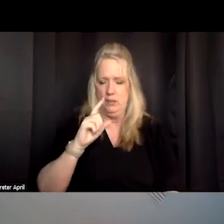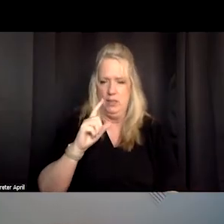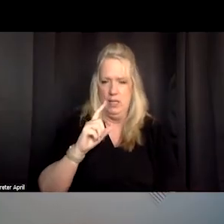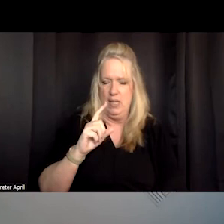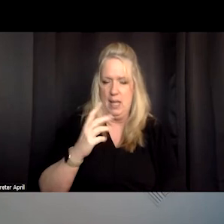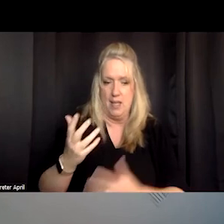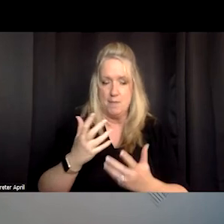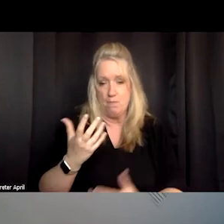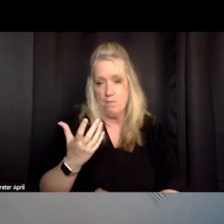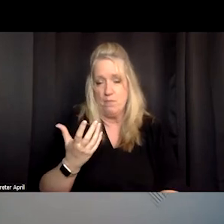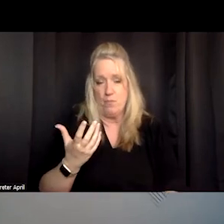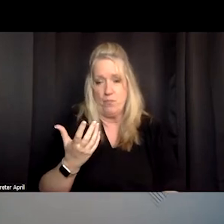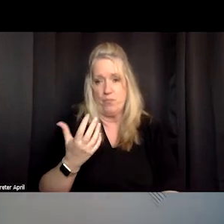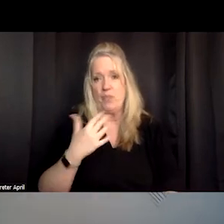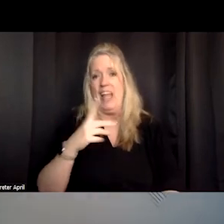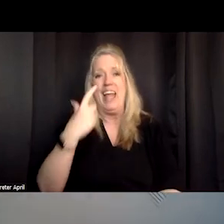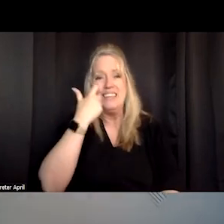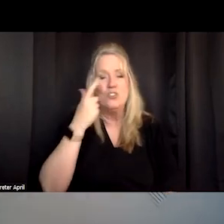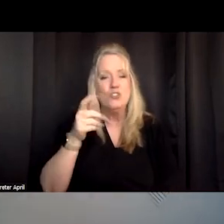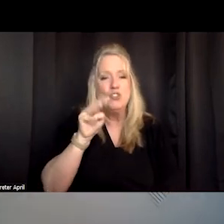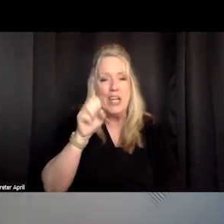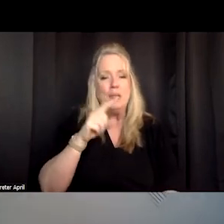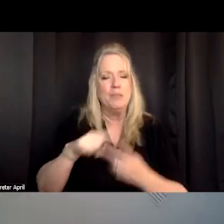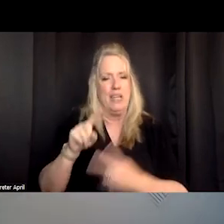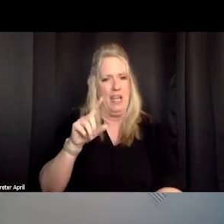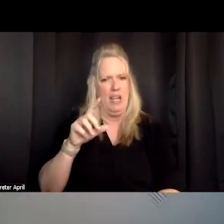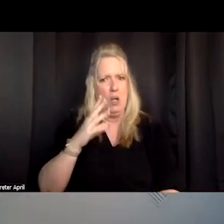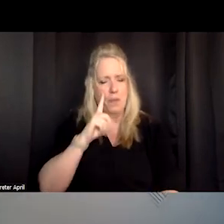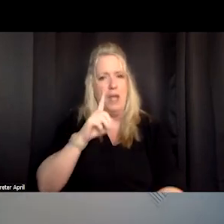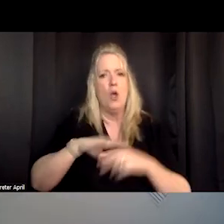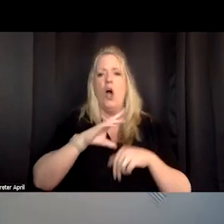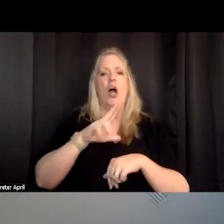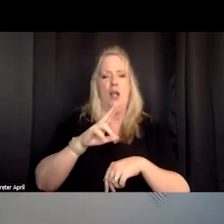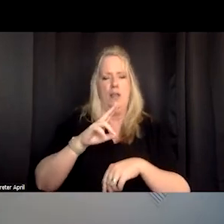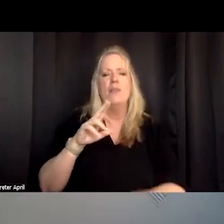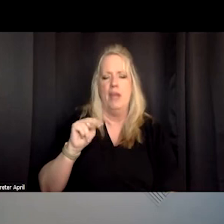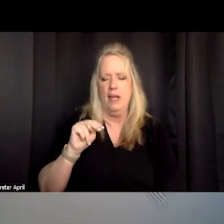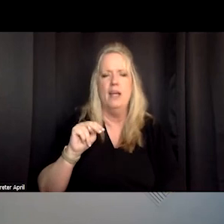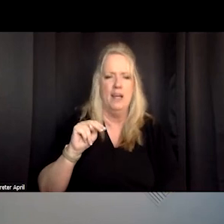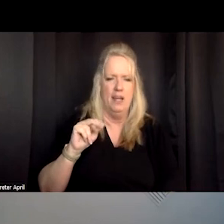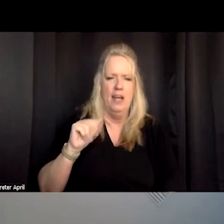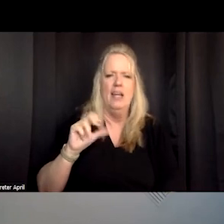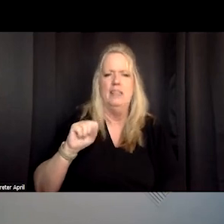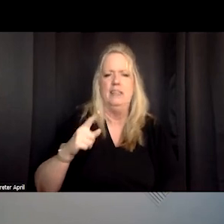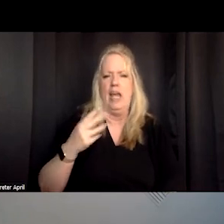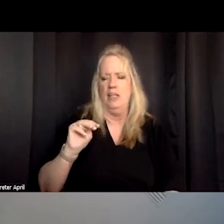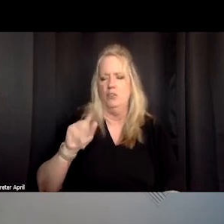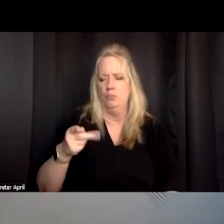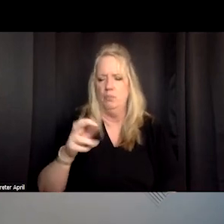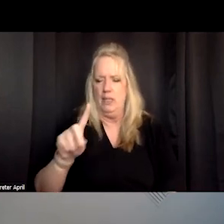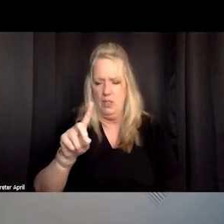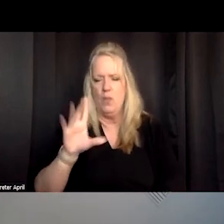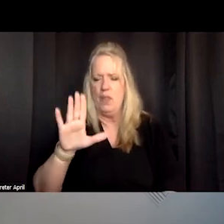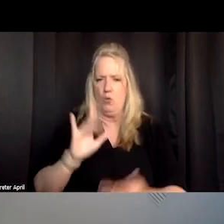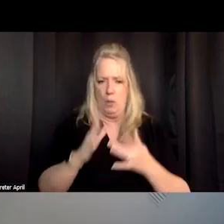AS JAMES AND ATAN SAID THEY'RE ON THE NASMHPD WEBSITE. PUT THE LINKS IN THE CHAT THERE. WE ARE